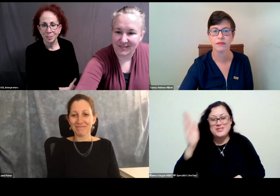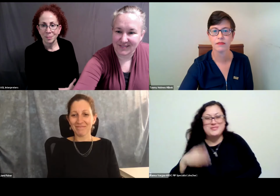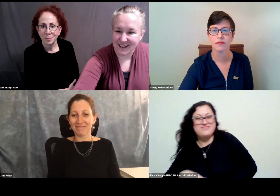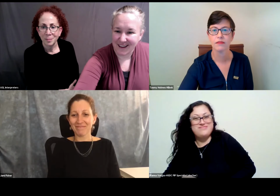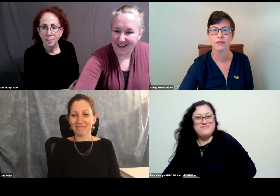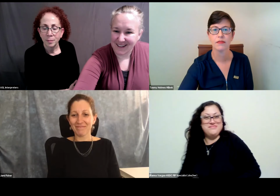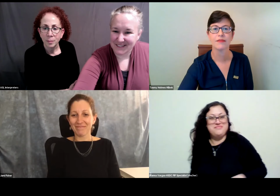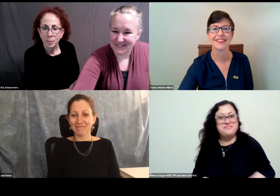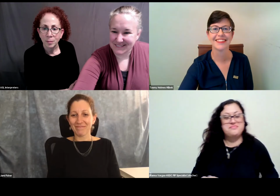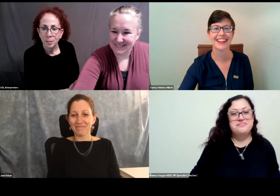Hello.